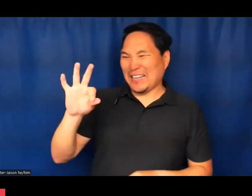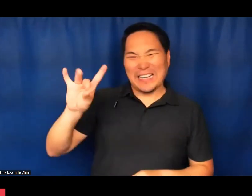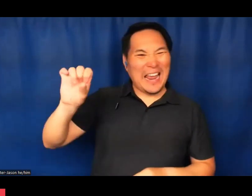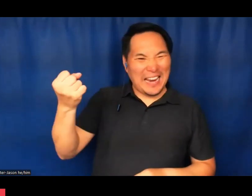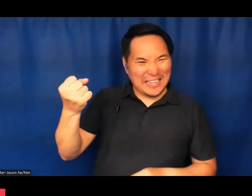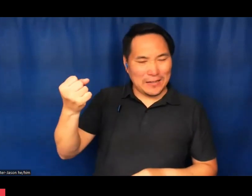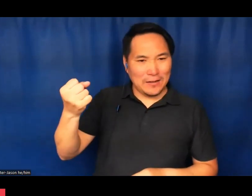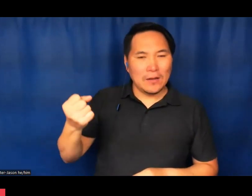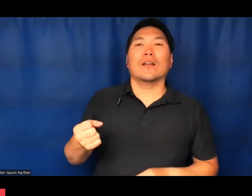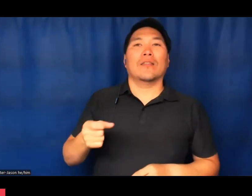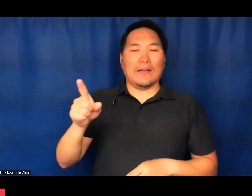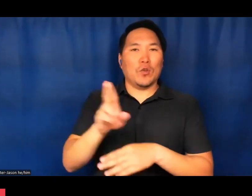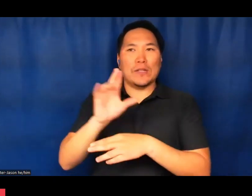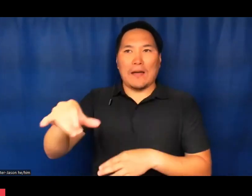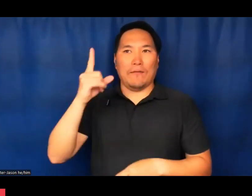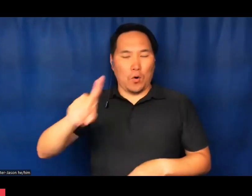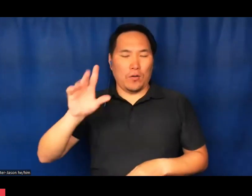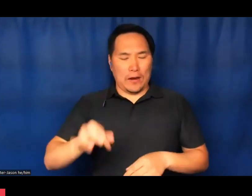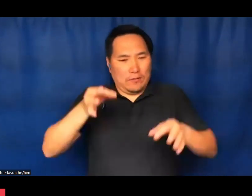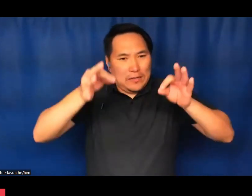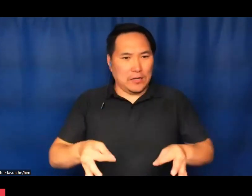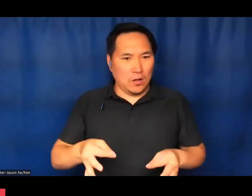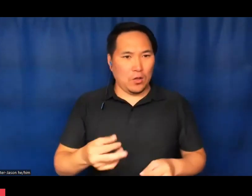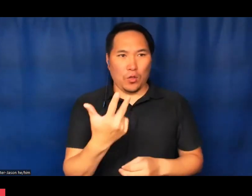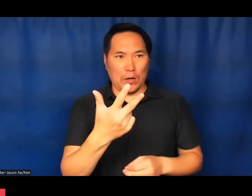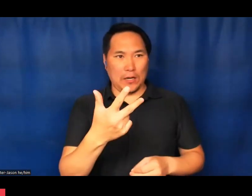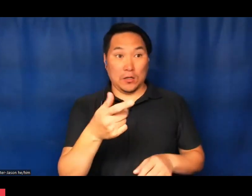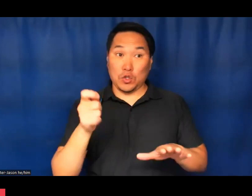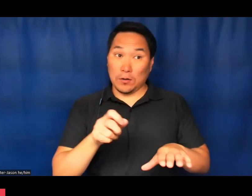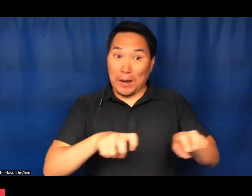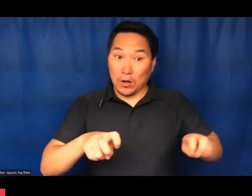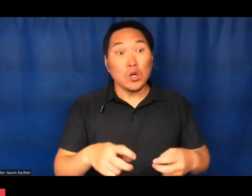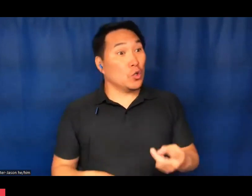The Supreme Court -- excuse me, the district court, 3 judge panel, by the way, 2 of the